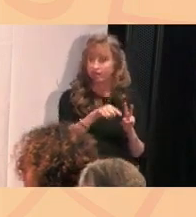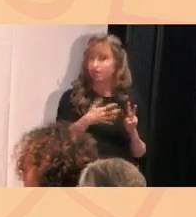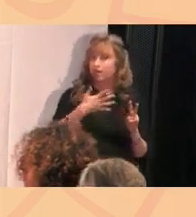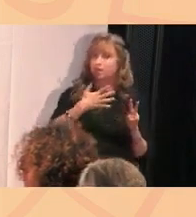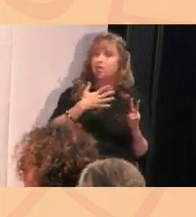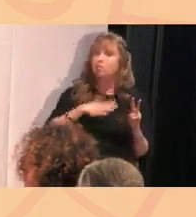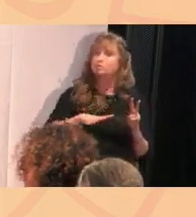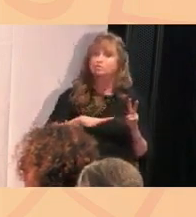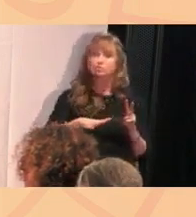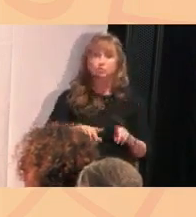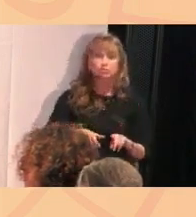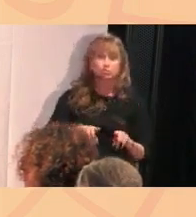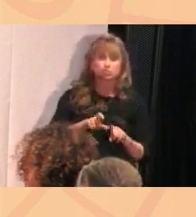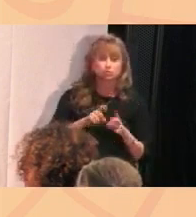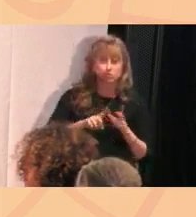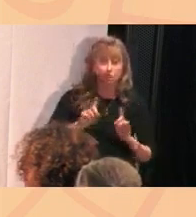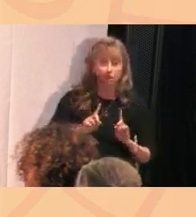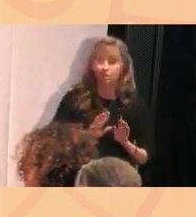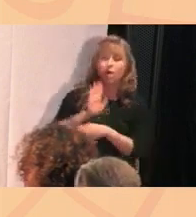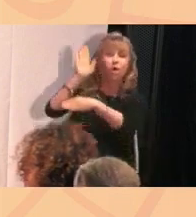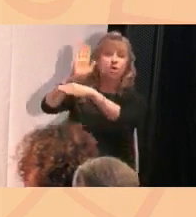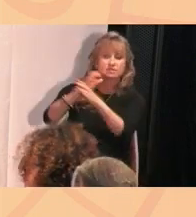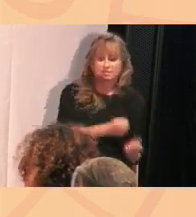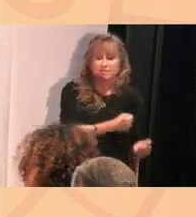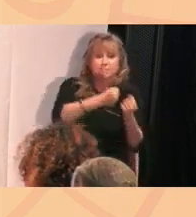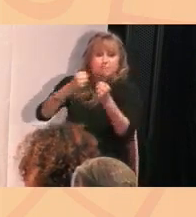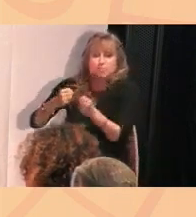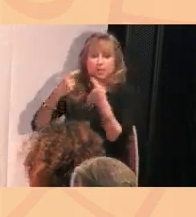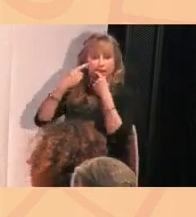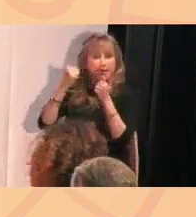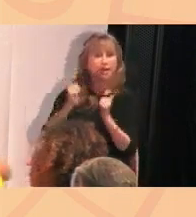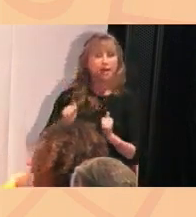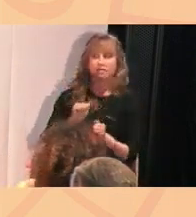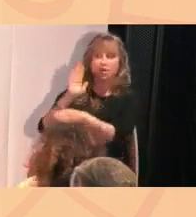to do with the celebration in 1988.